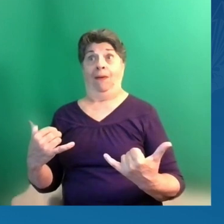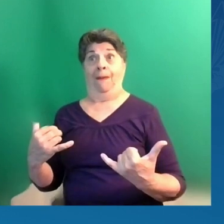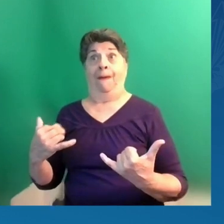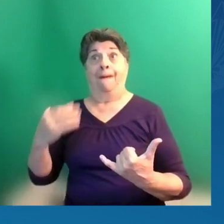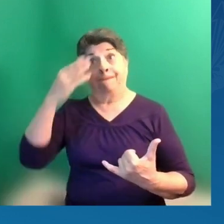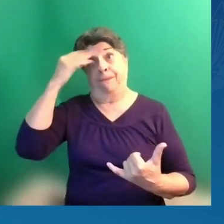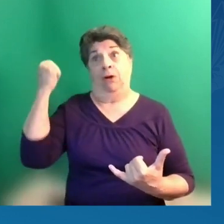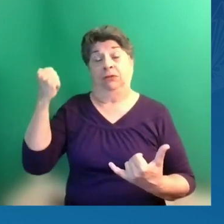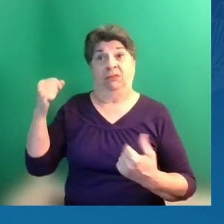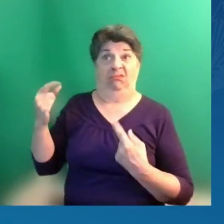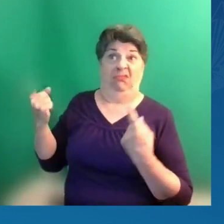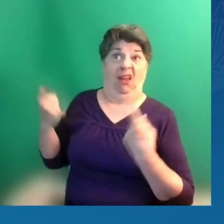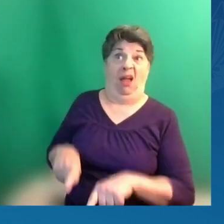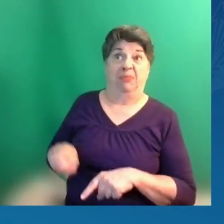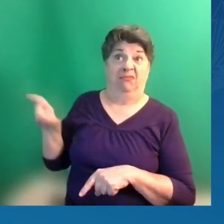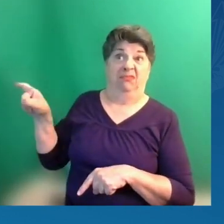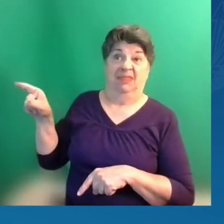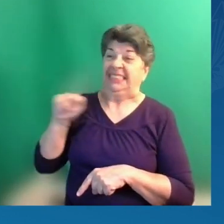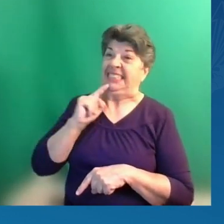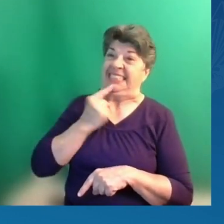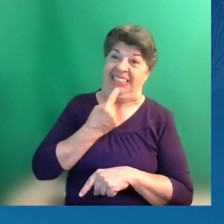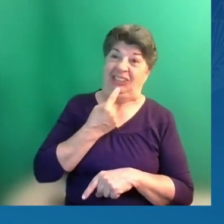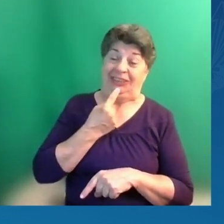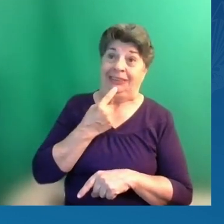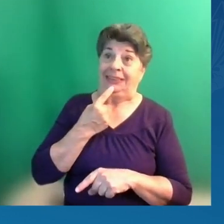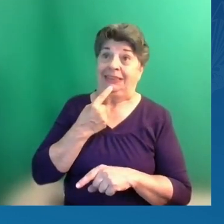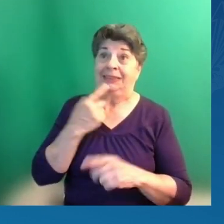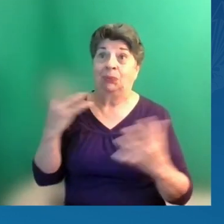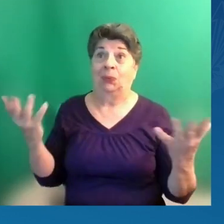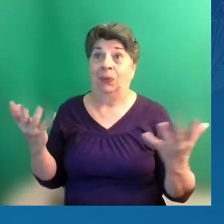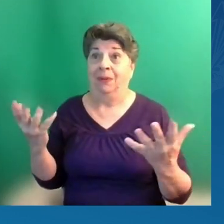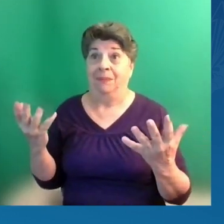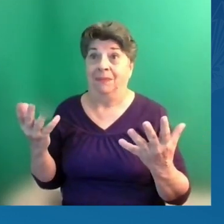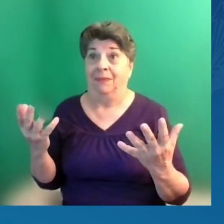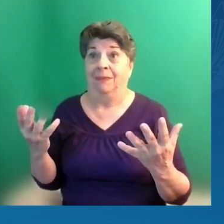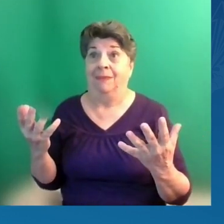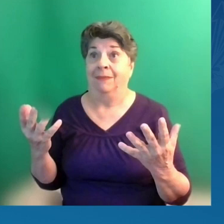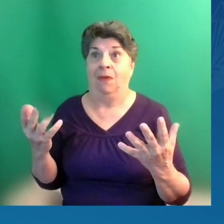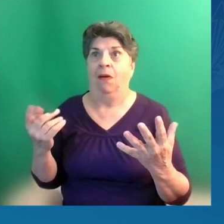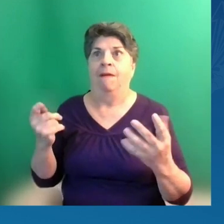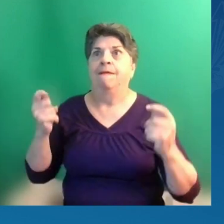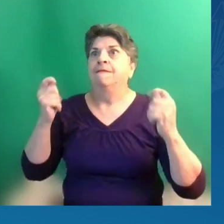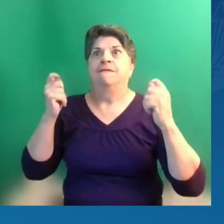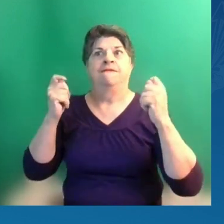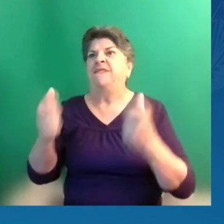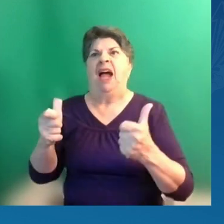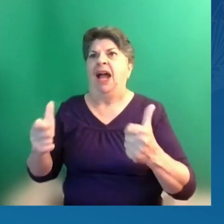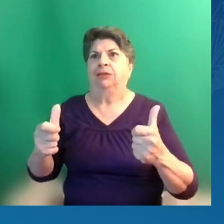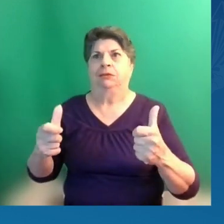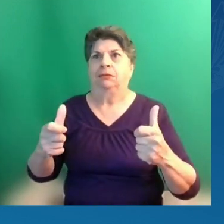and the rapidity of the -- of the time that has passed, in terms of the escalation of the issue, that people are finally understanding